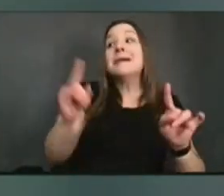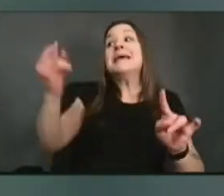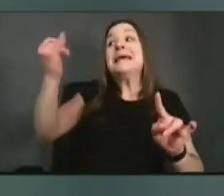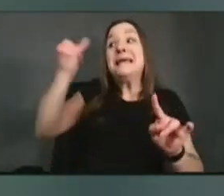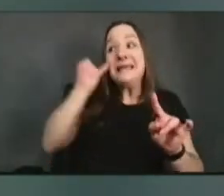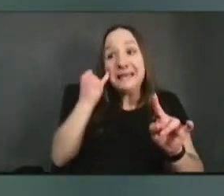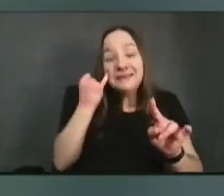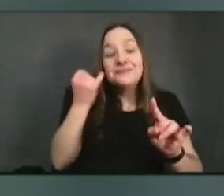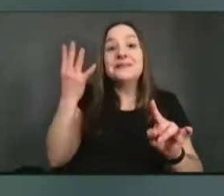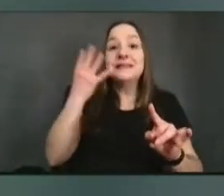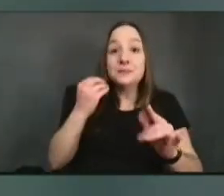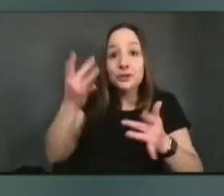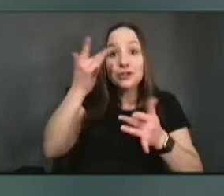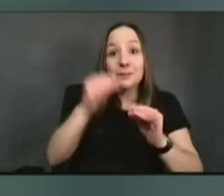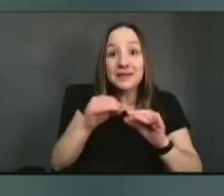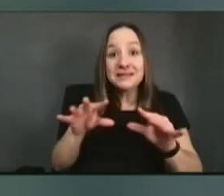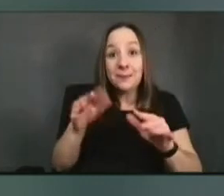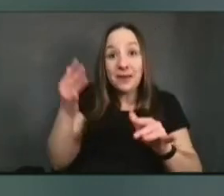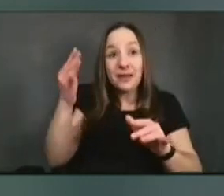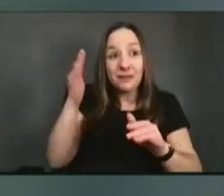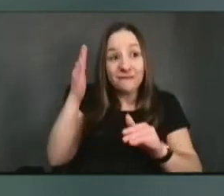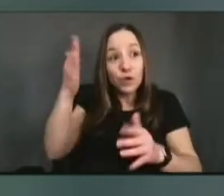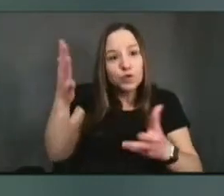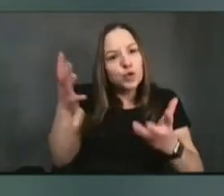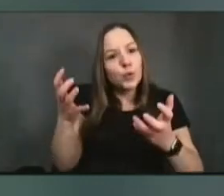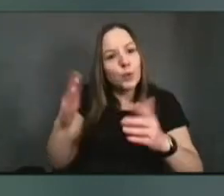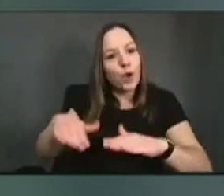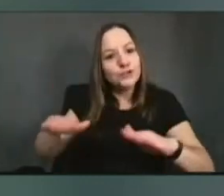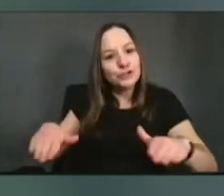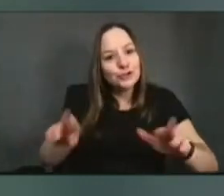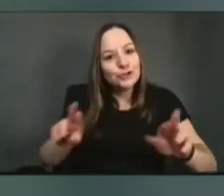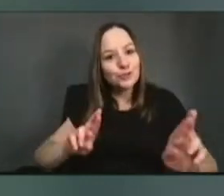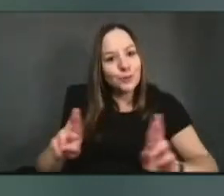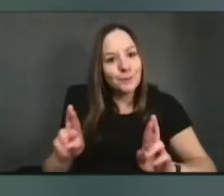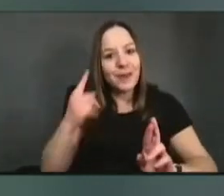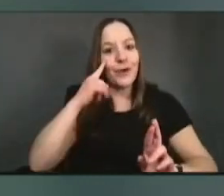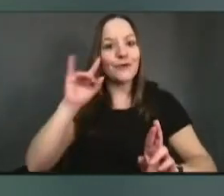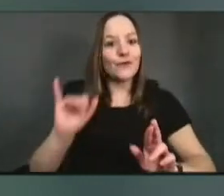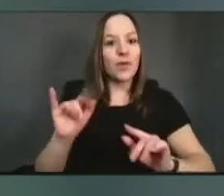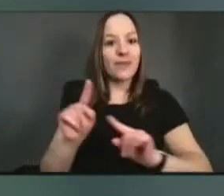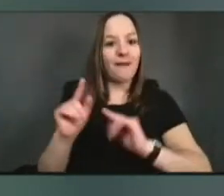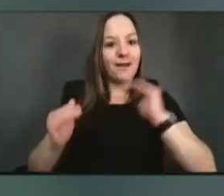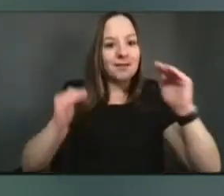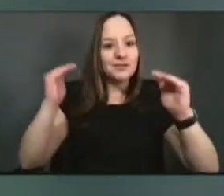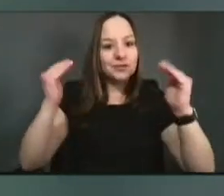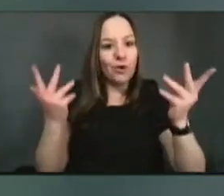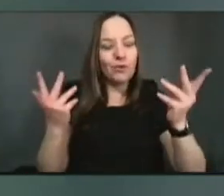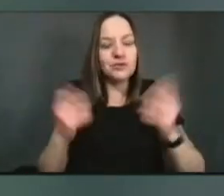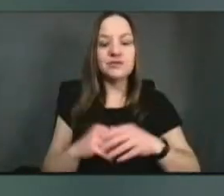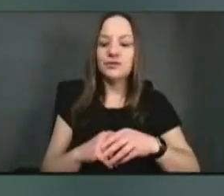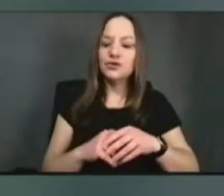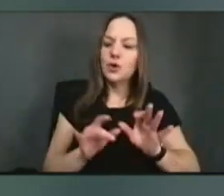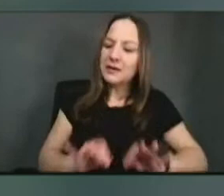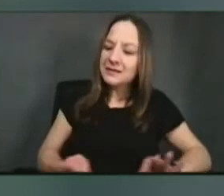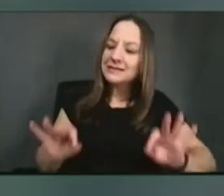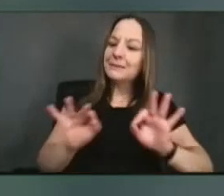if that's at, we wouldn't if it is, we want them to be prepared for it and share us really good models of how you worked in